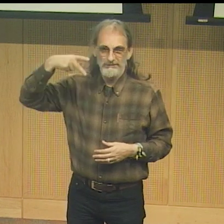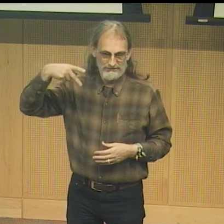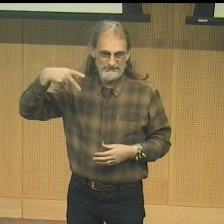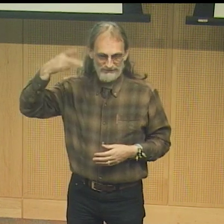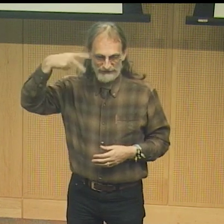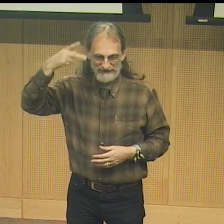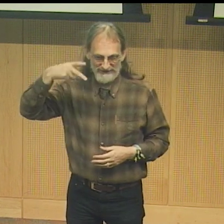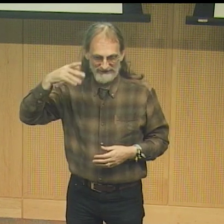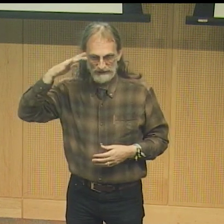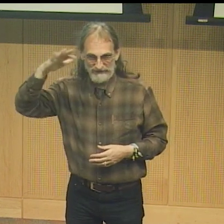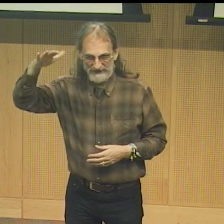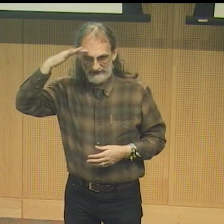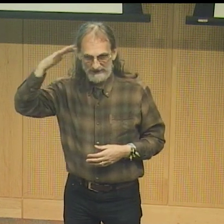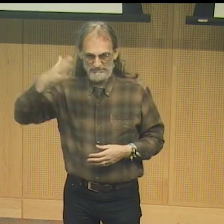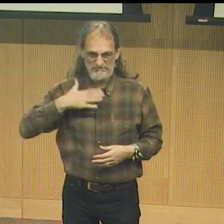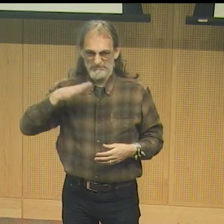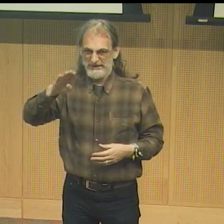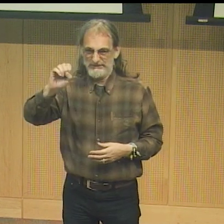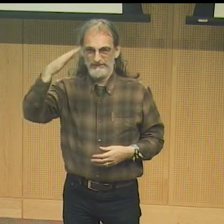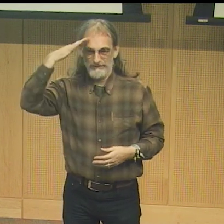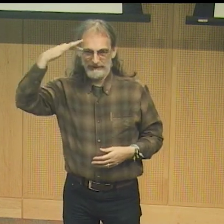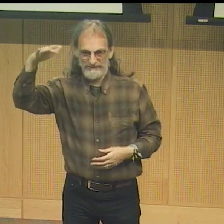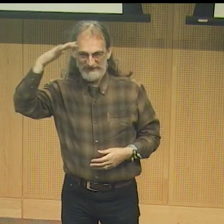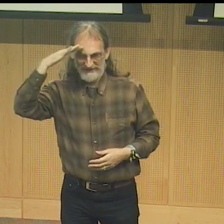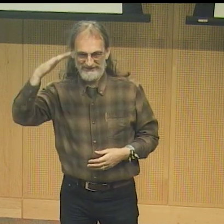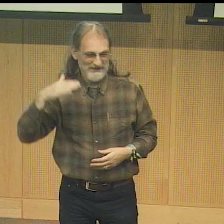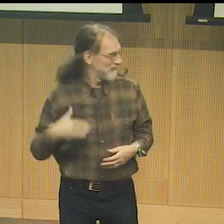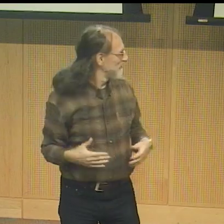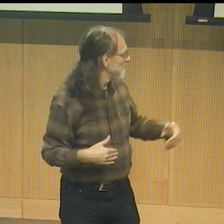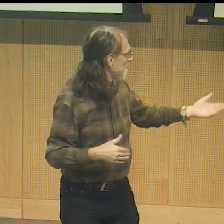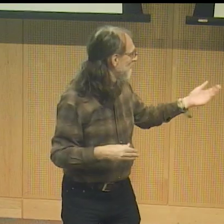Again, it leads us to more philosophical questions.